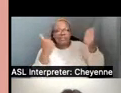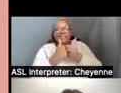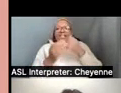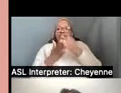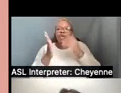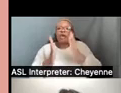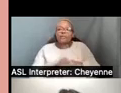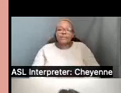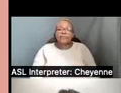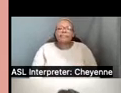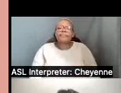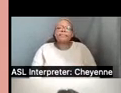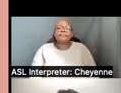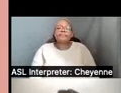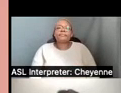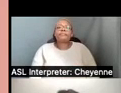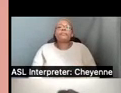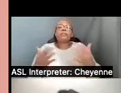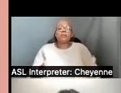The project stage and timeline is pretty straightforward.